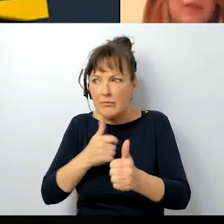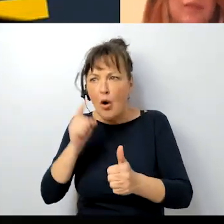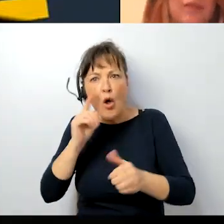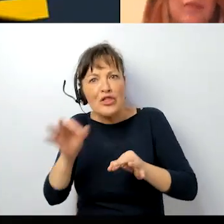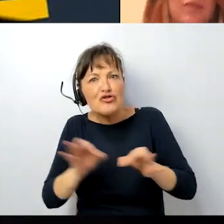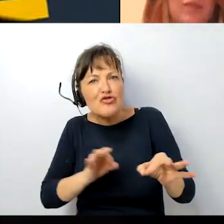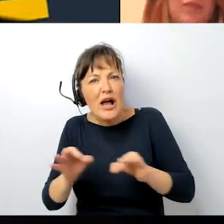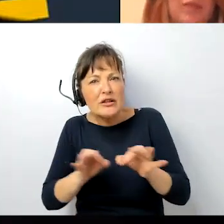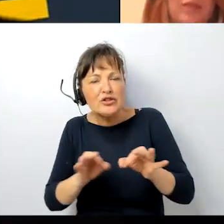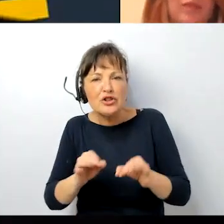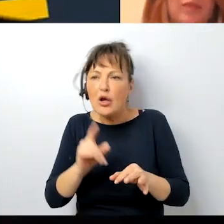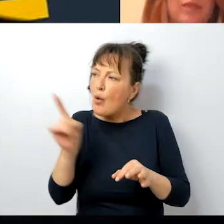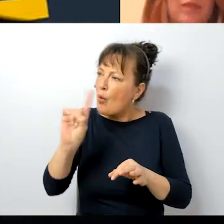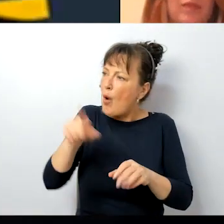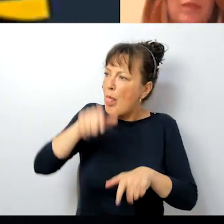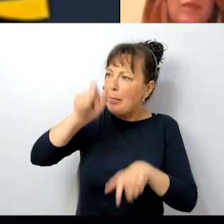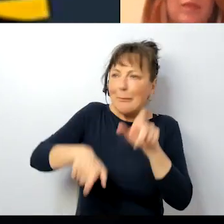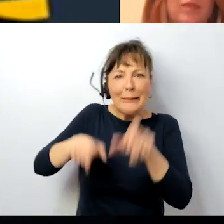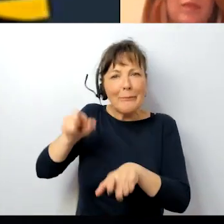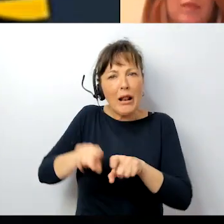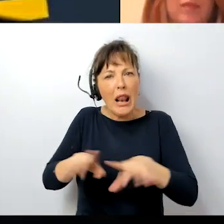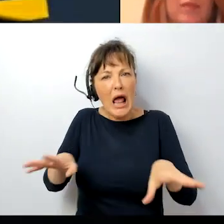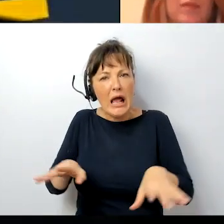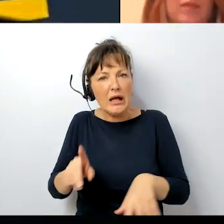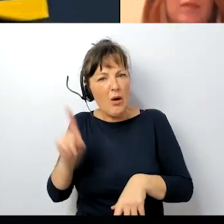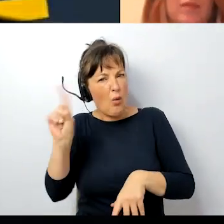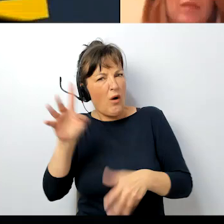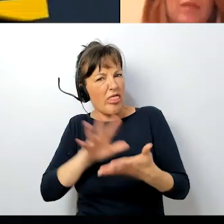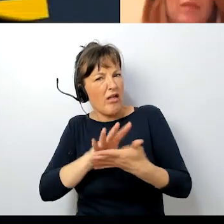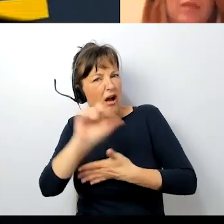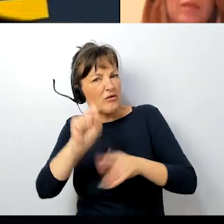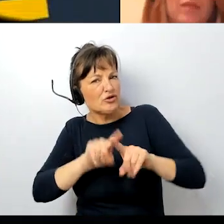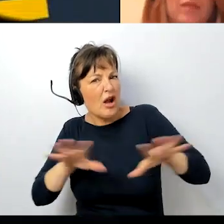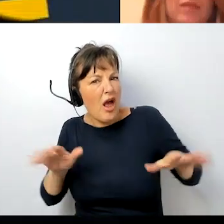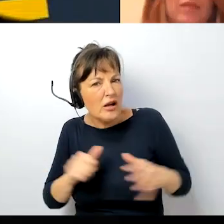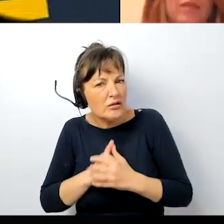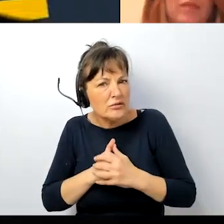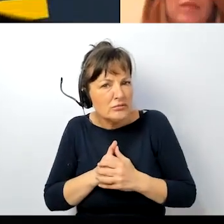not just the information about the history and the current strategy of the company but what